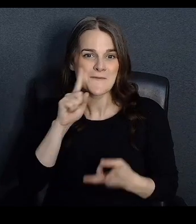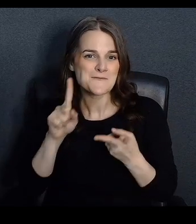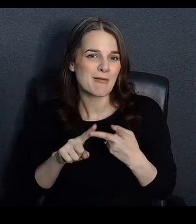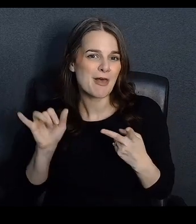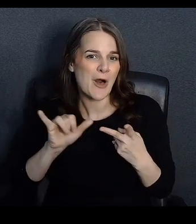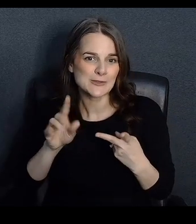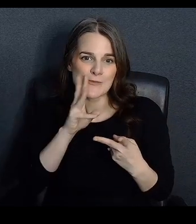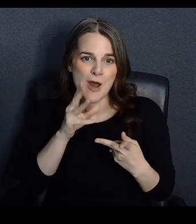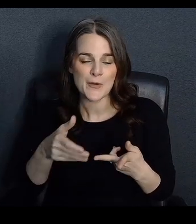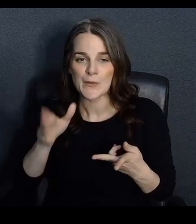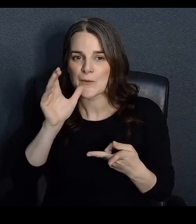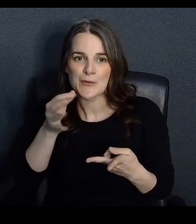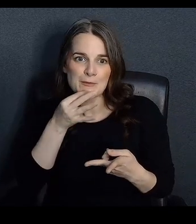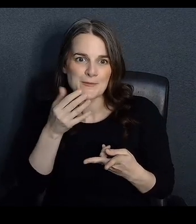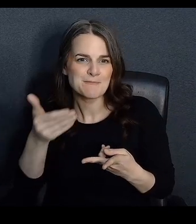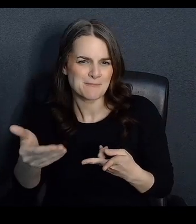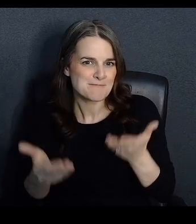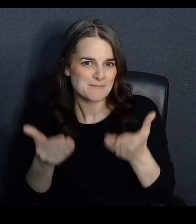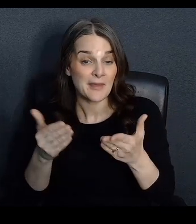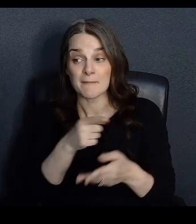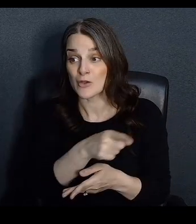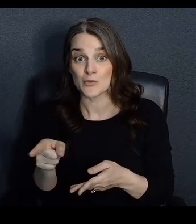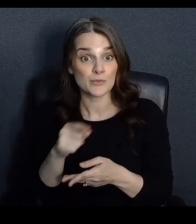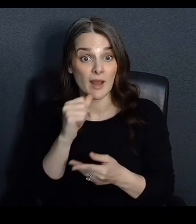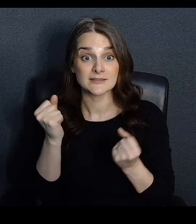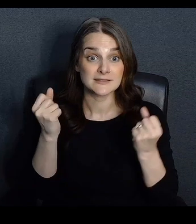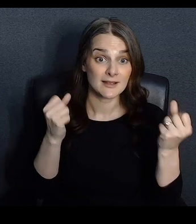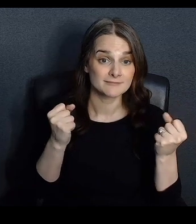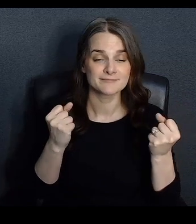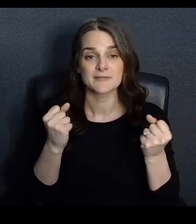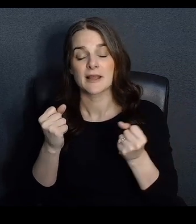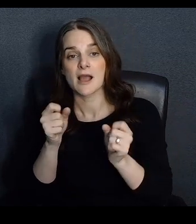But I do ask that anyone who is not speaking or signing, please keep their cameras off tonight